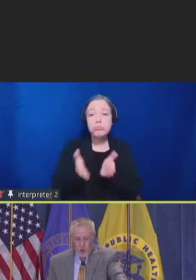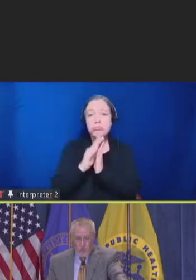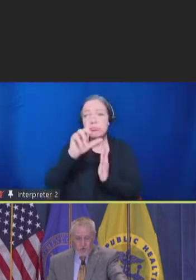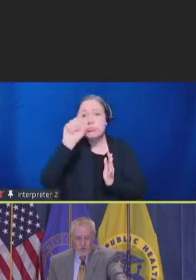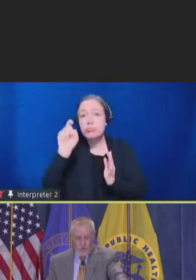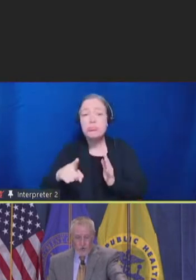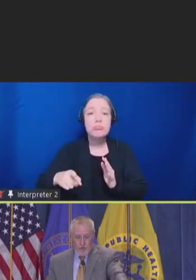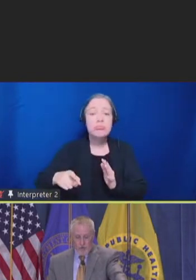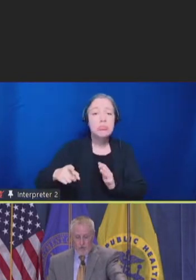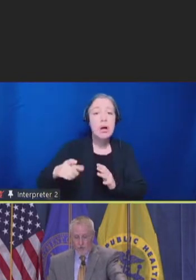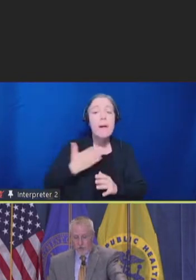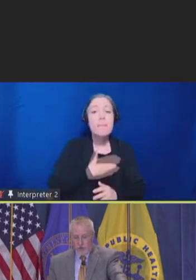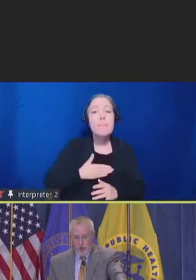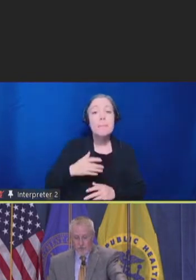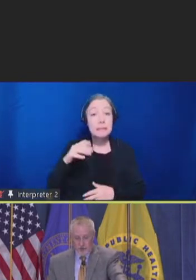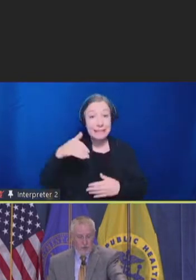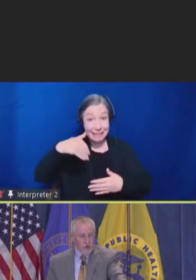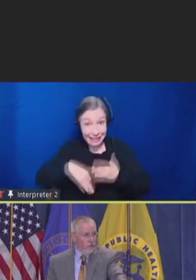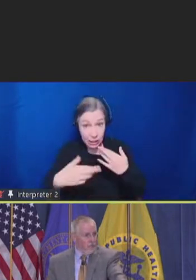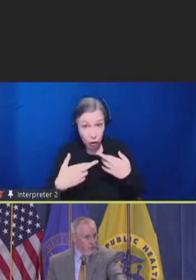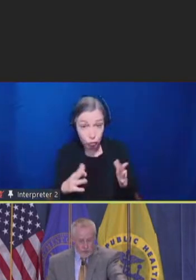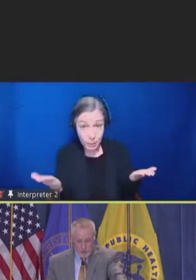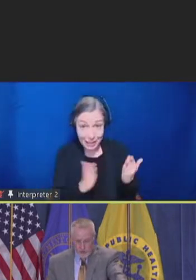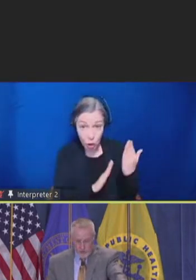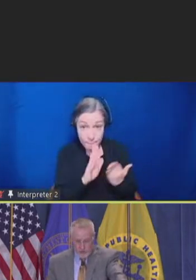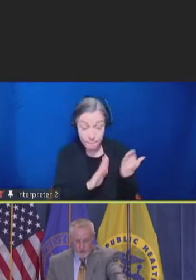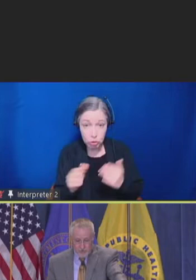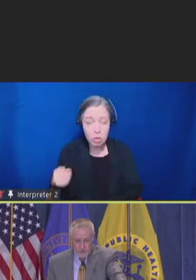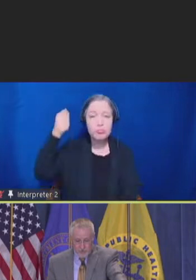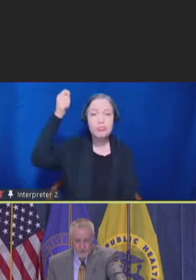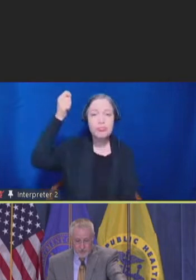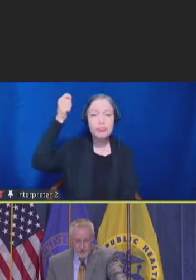or send me a message through the chat feature for virtual attendees.